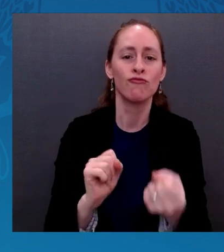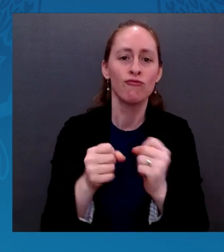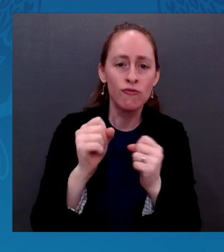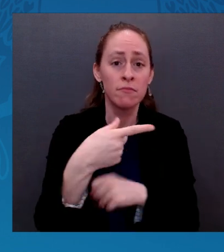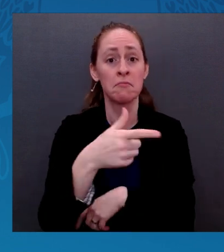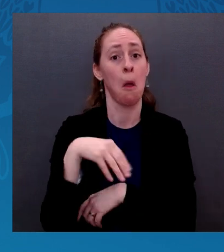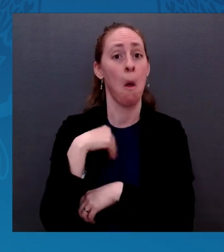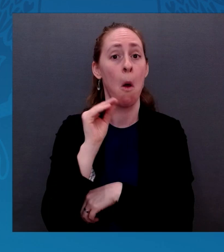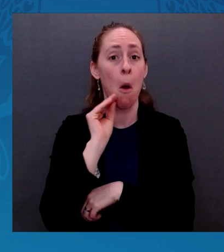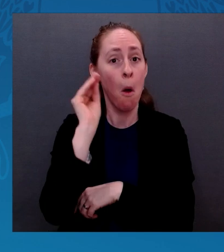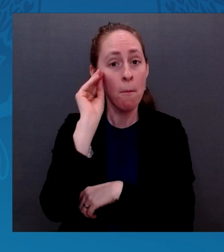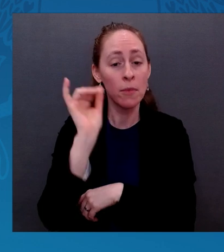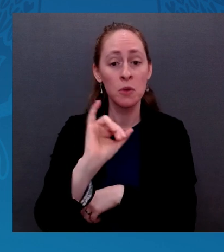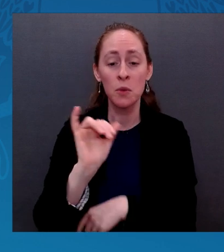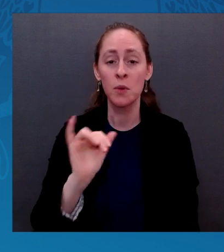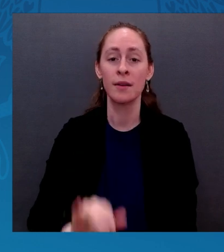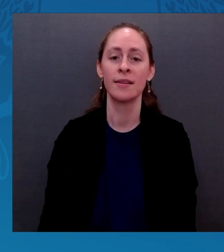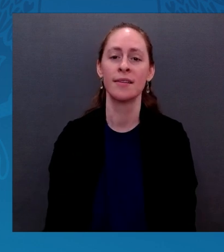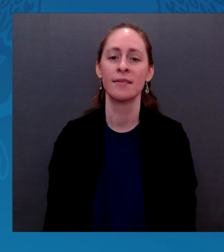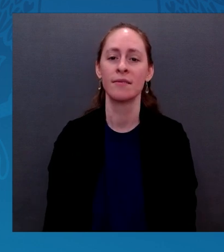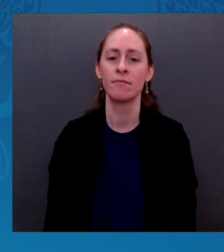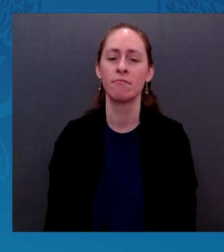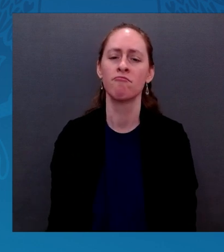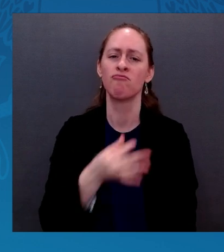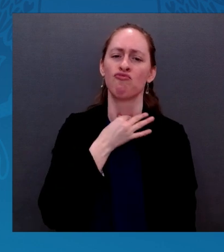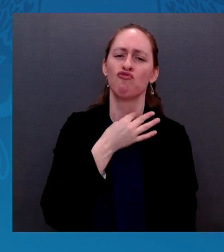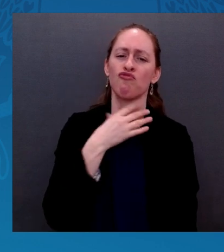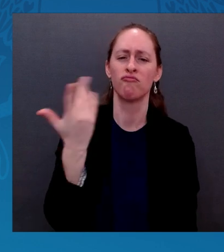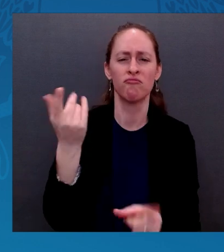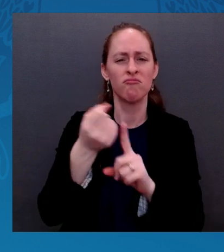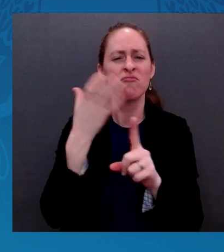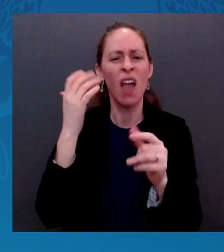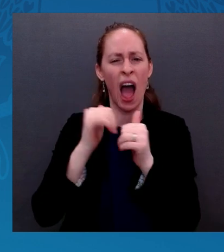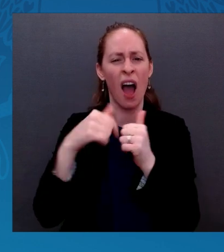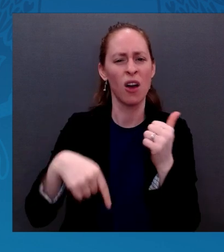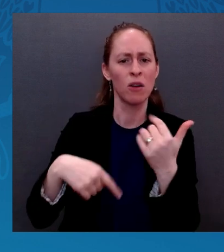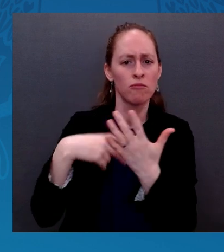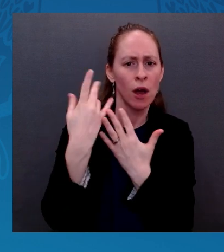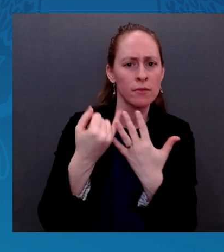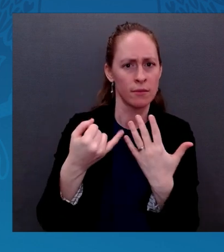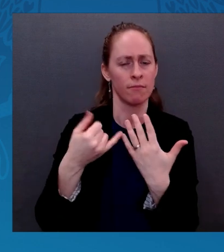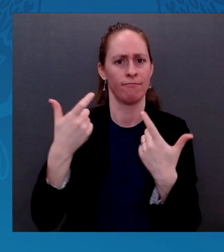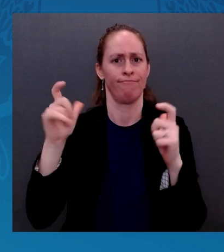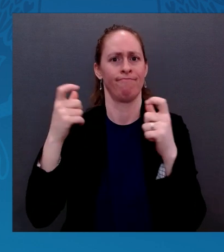and what it will mean for your children as well? Shamika Trautman: Thank you, Mr. Regan,